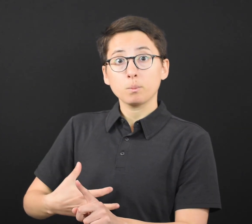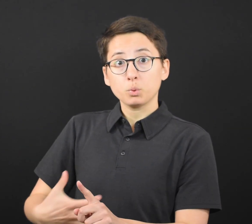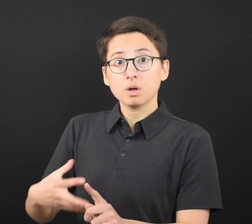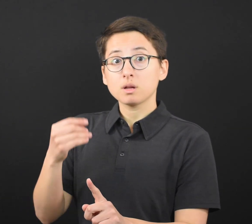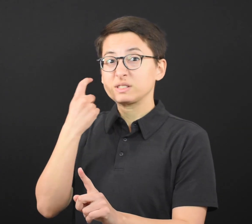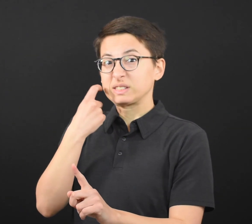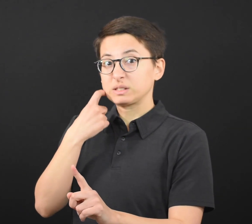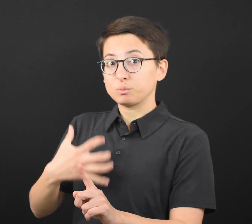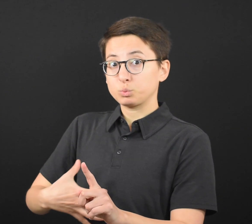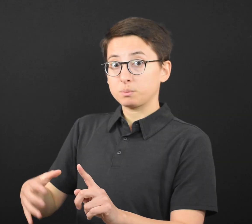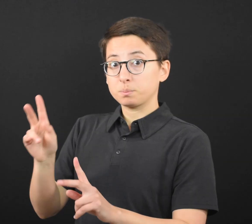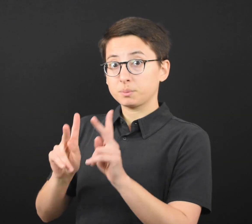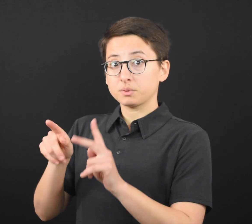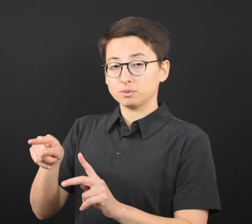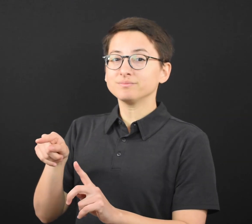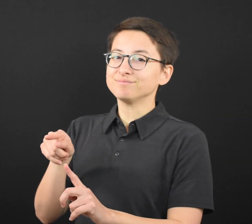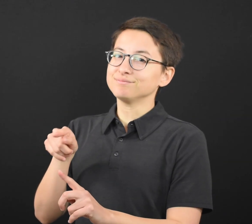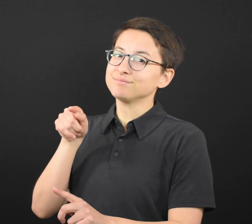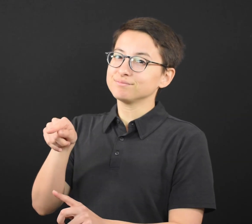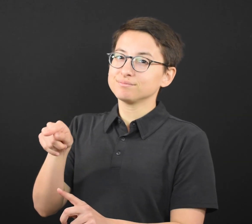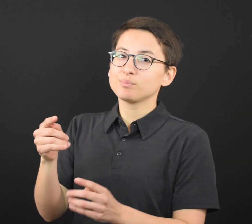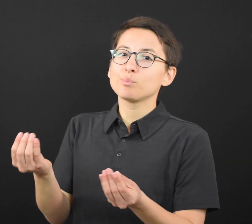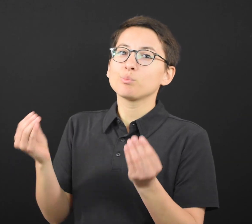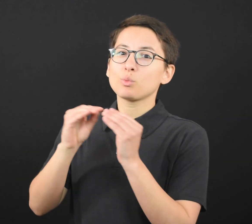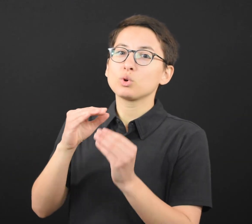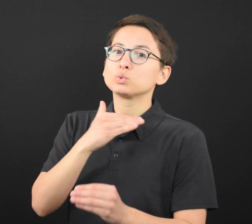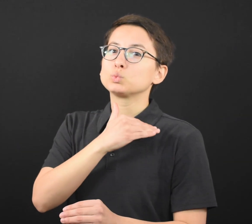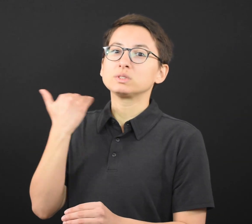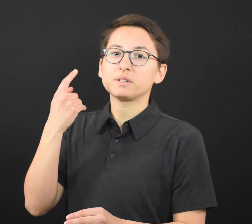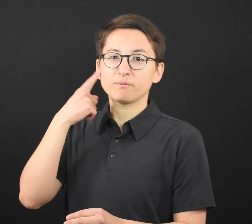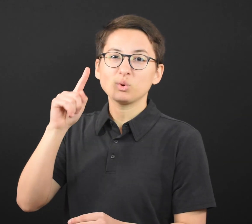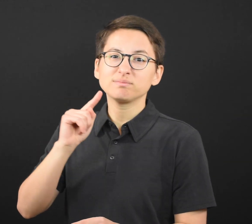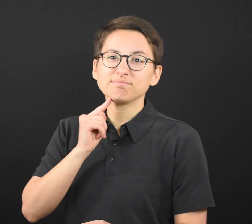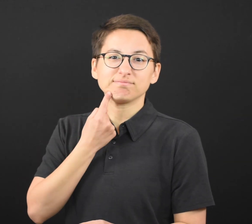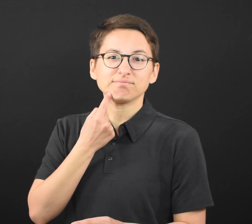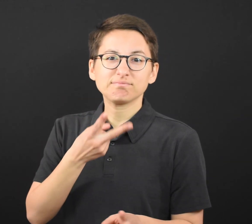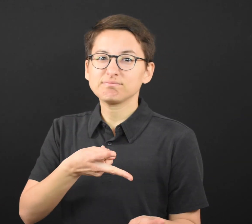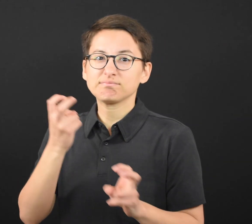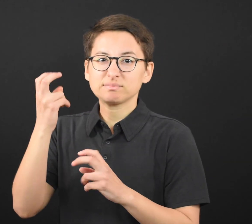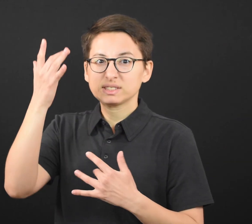COVID-19 when compared to non-pregnant people.1 ●